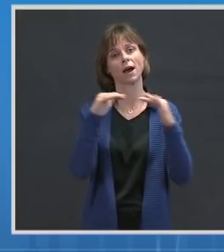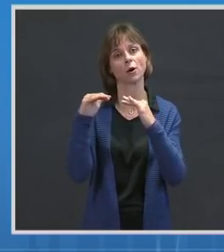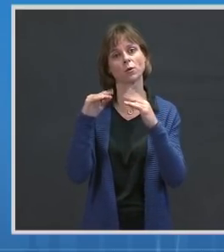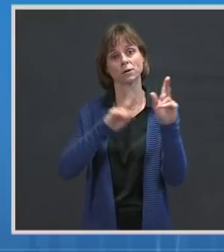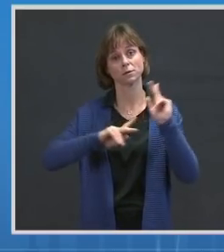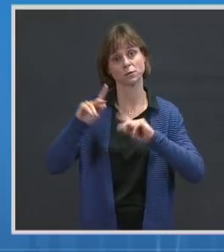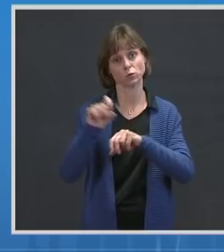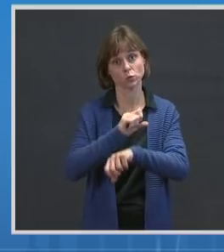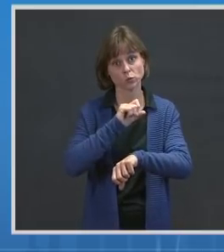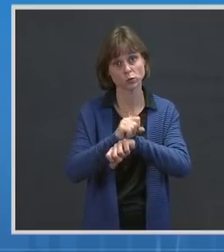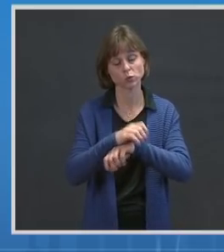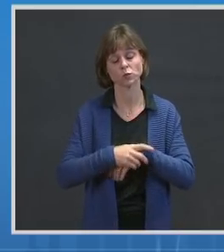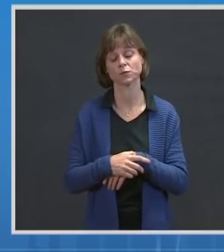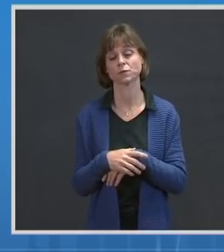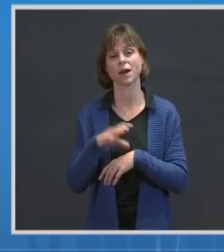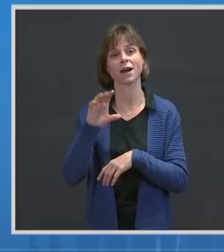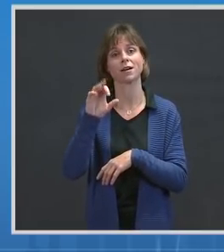will discuss important progress on testing.